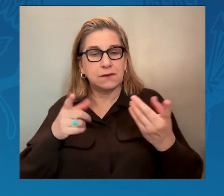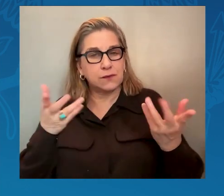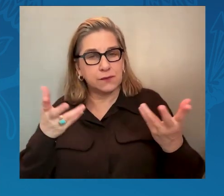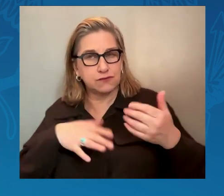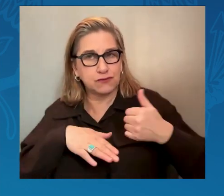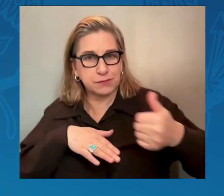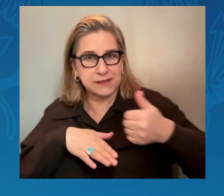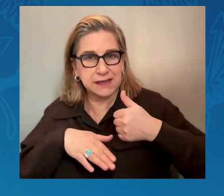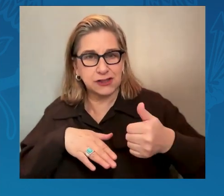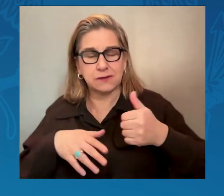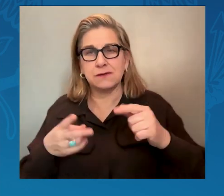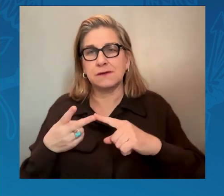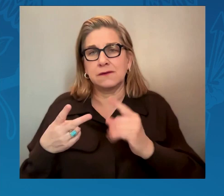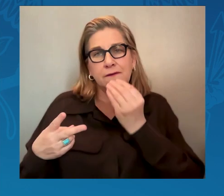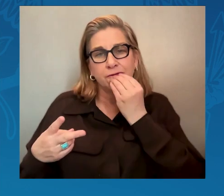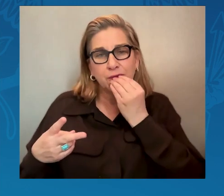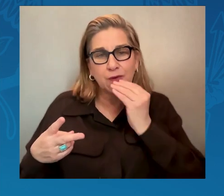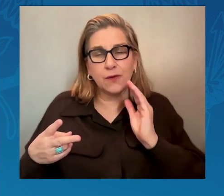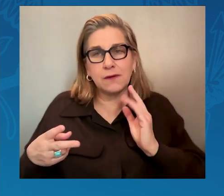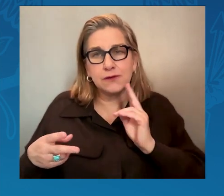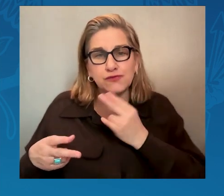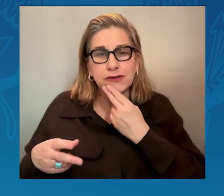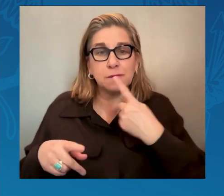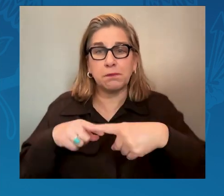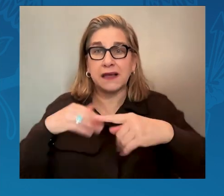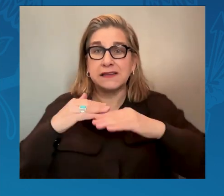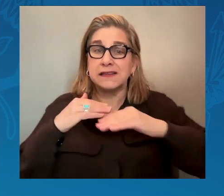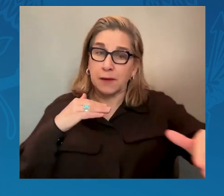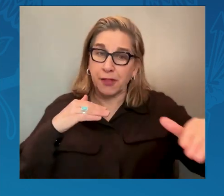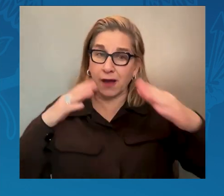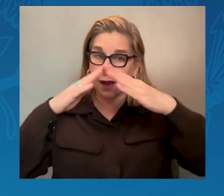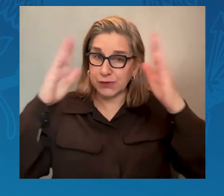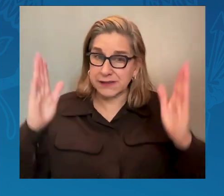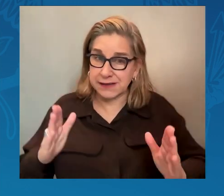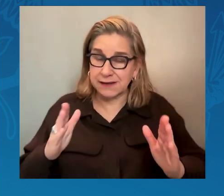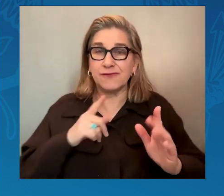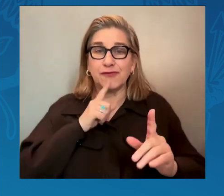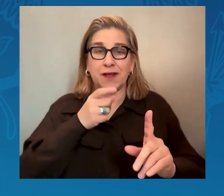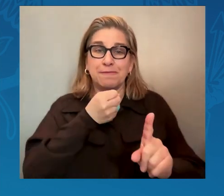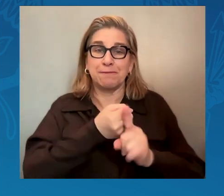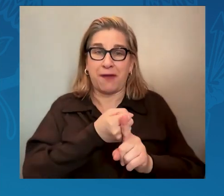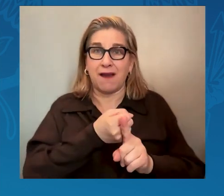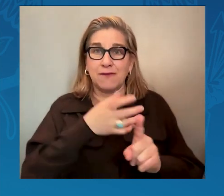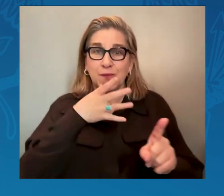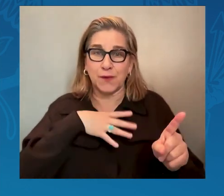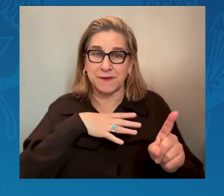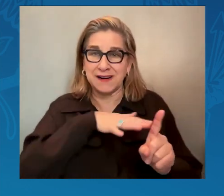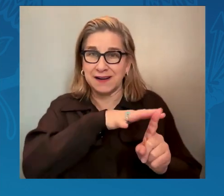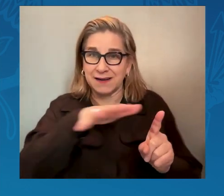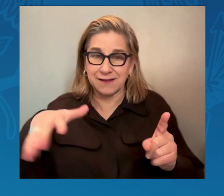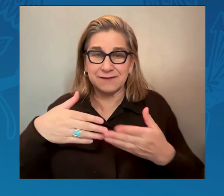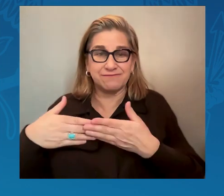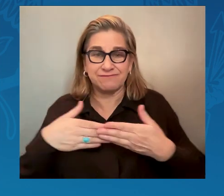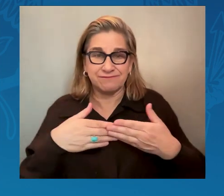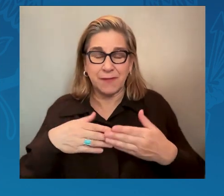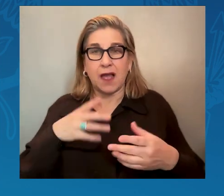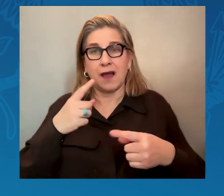on not only the experience that she will have and therefore her family will have, but also generational impact again,